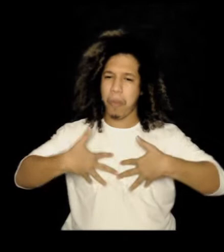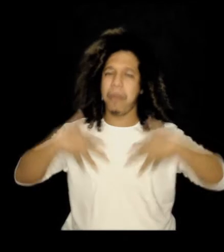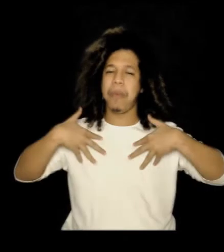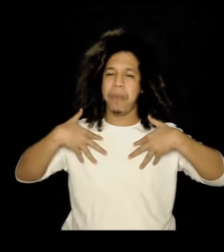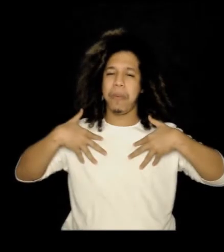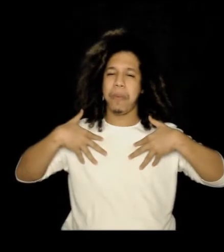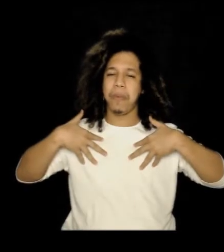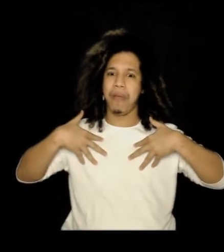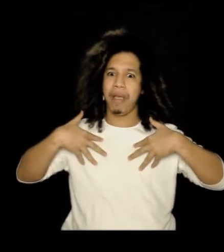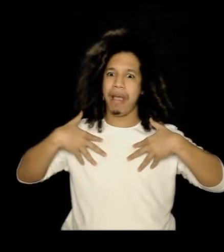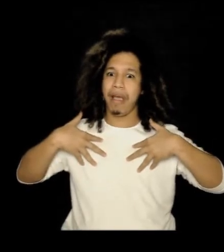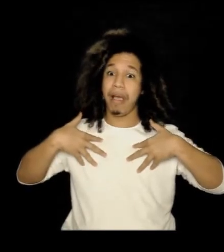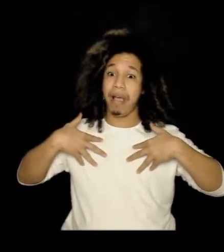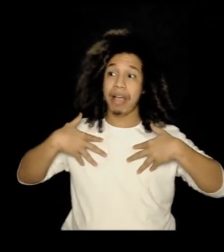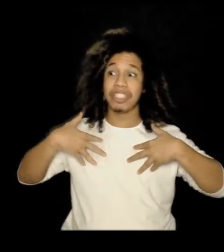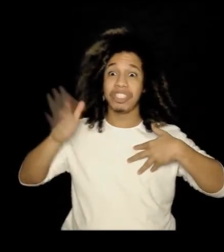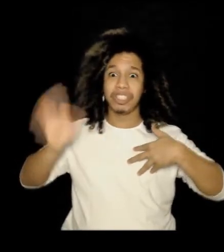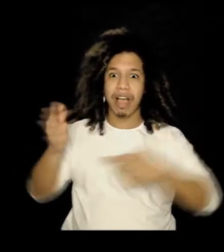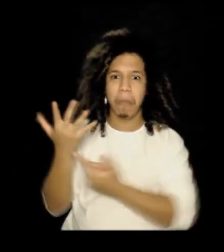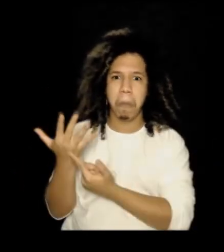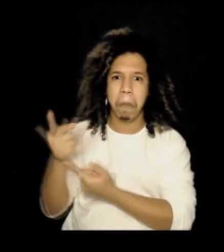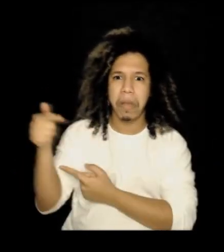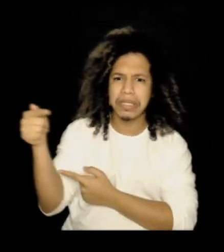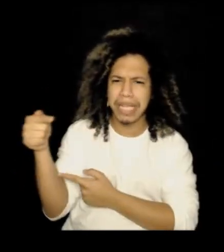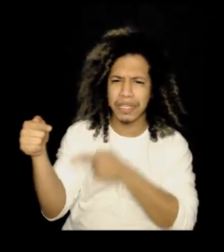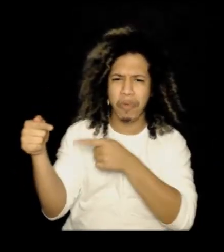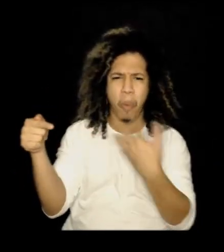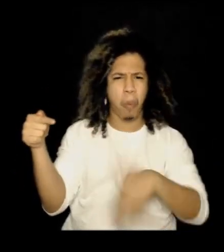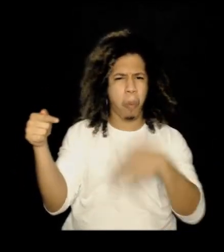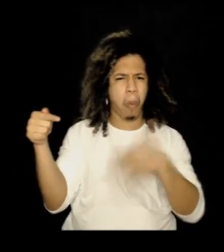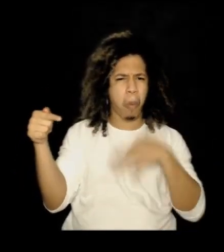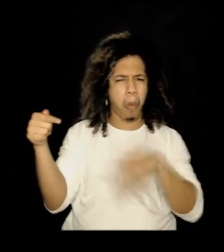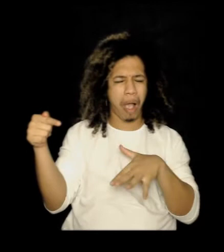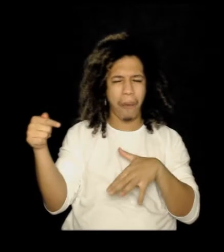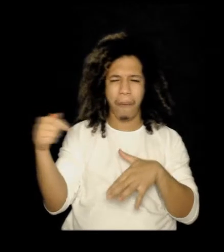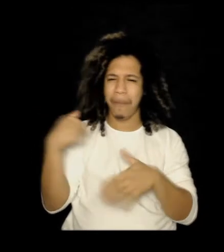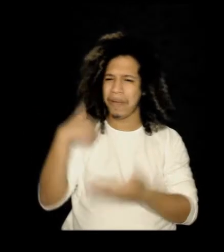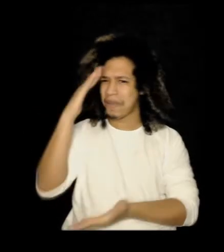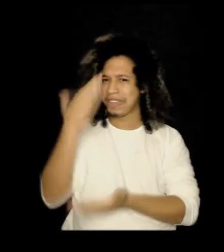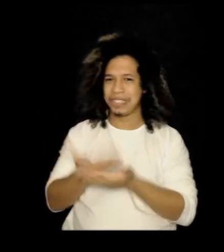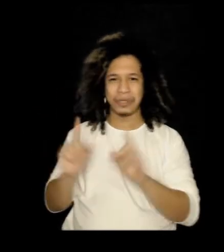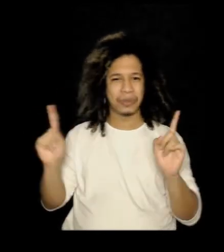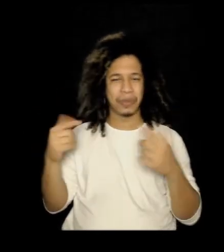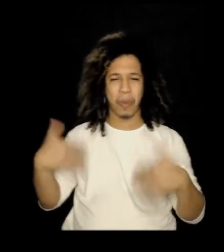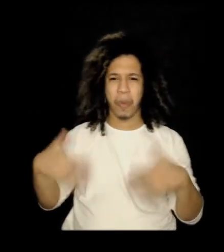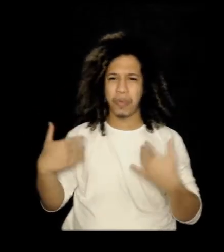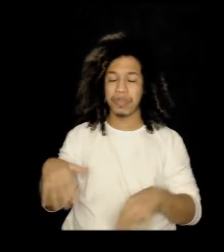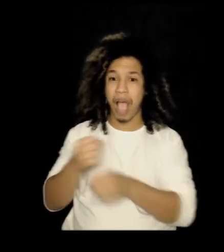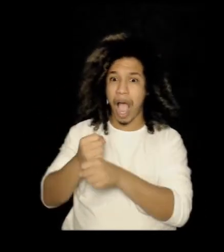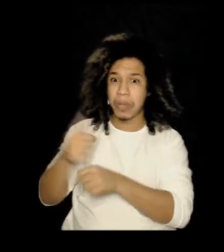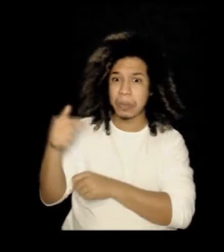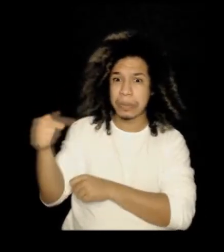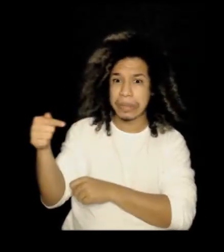It is a great honor to have you all here with us today for the seventh edition of EPPI. I can’t believe it has been